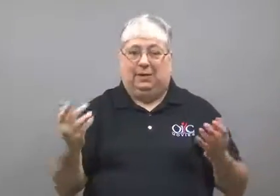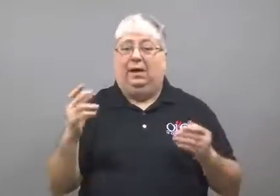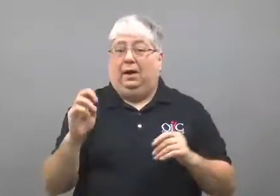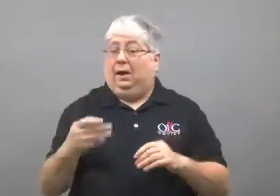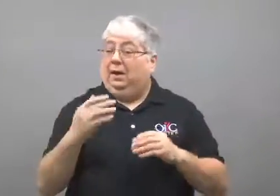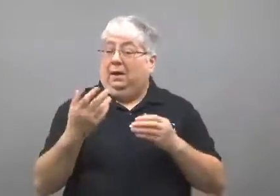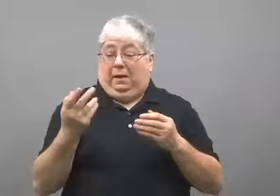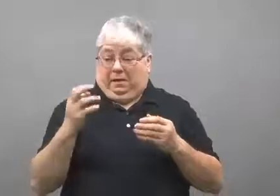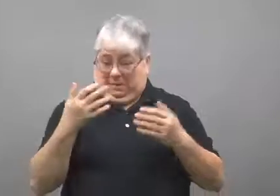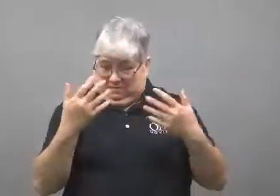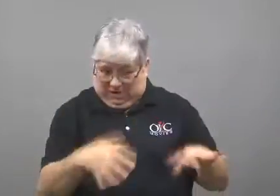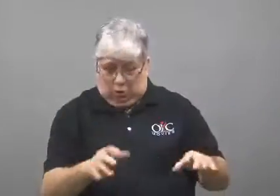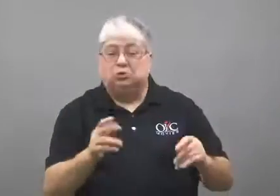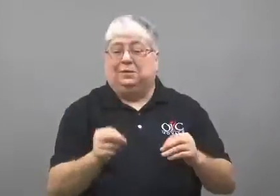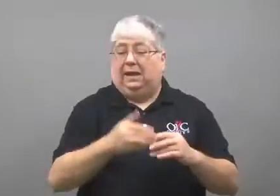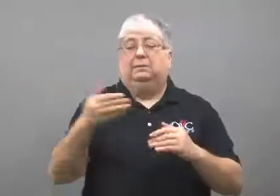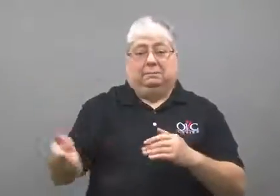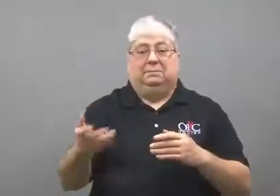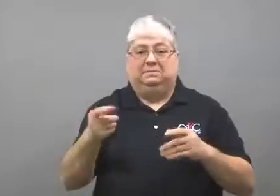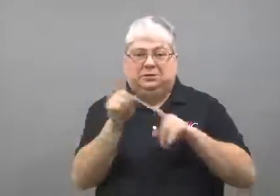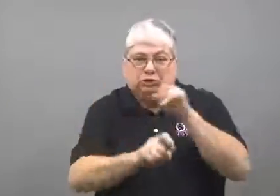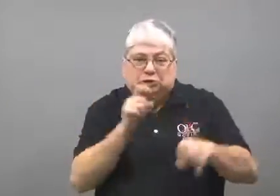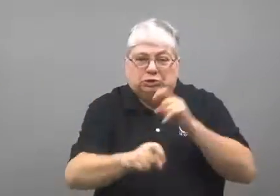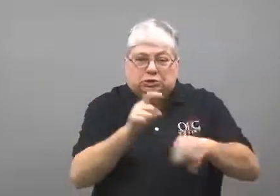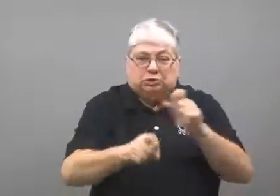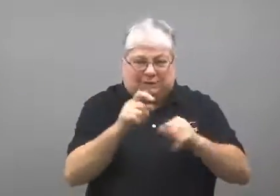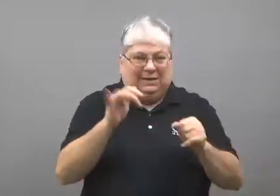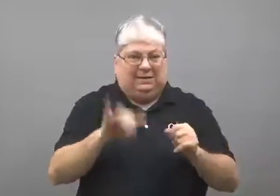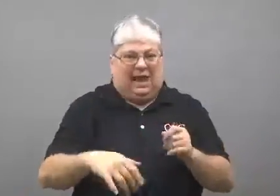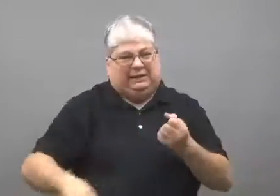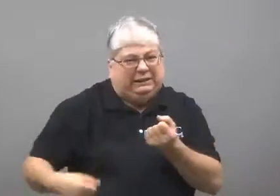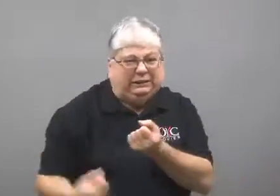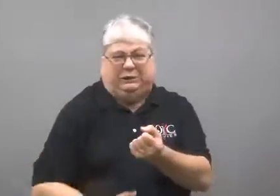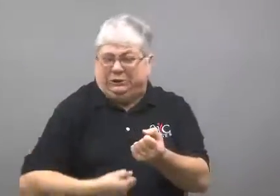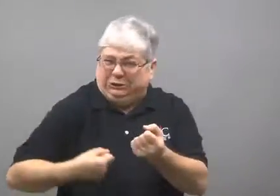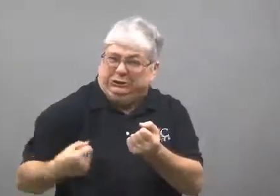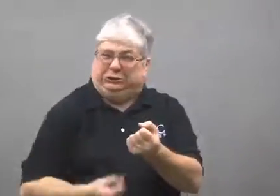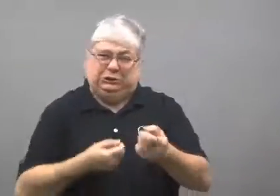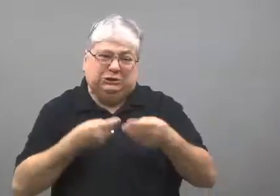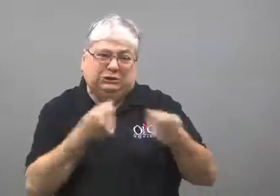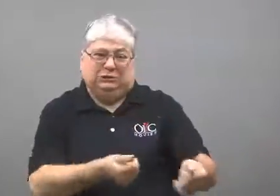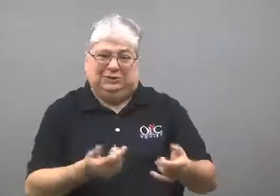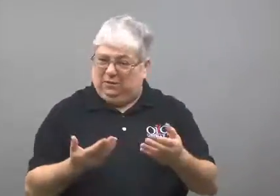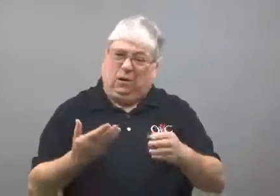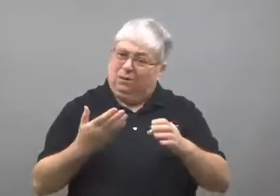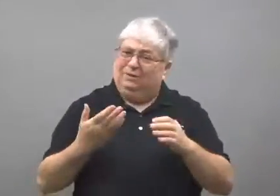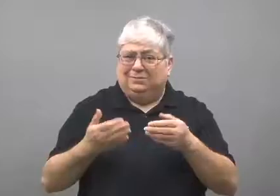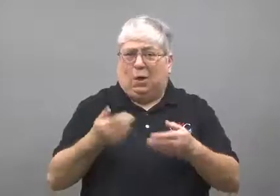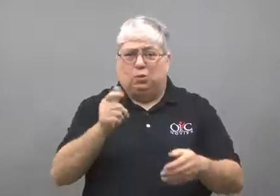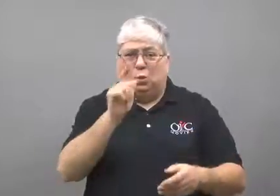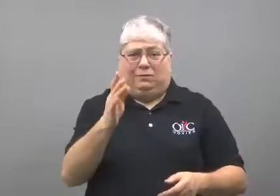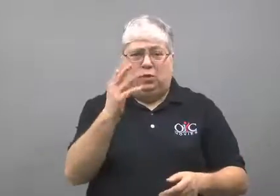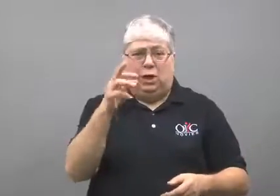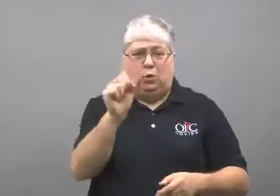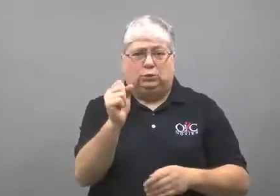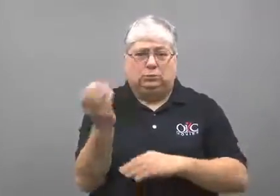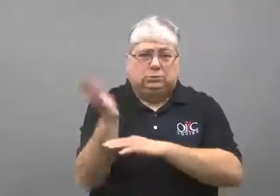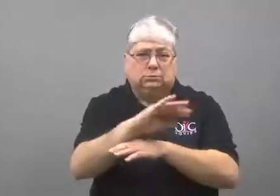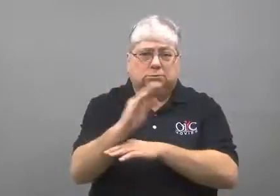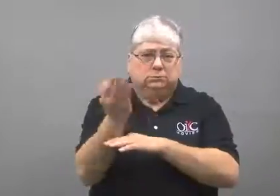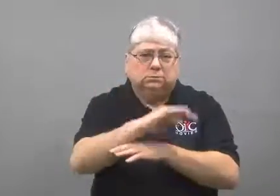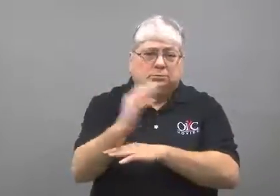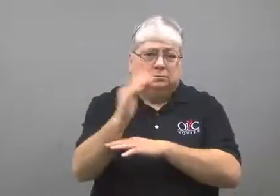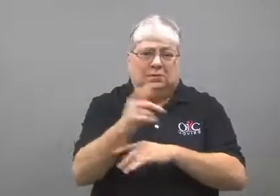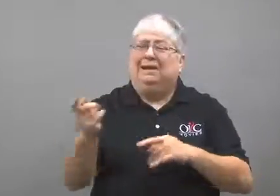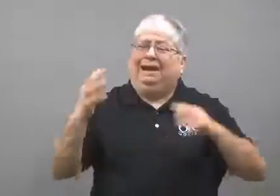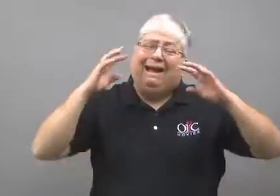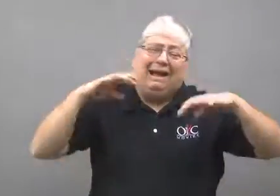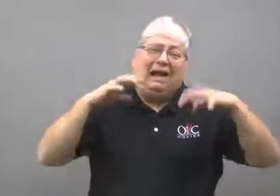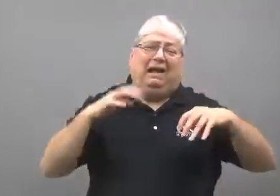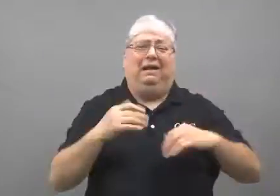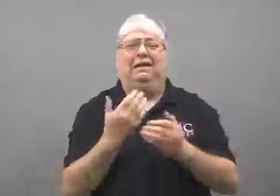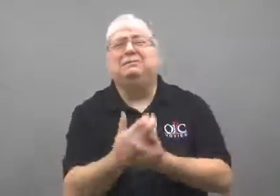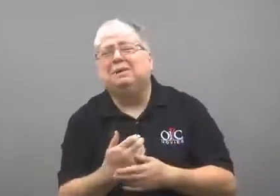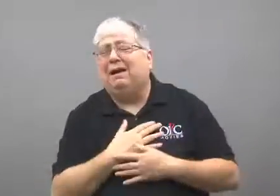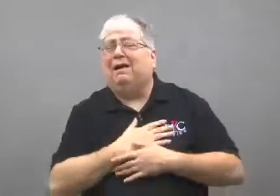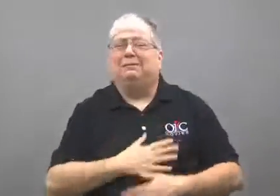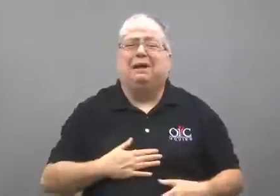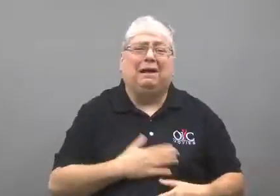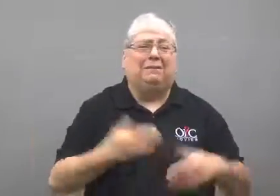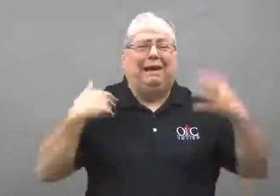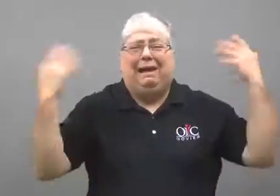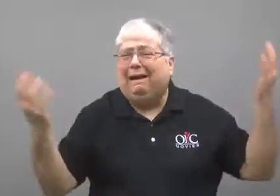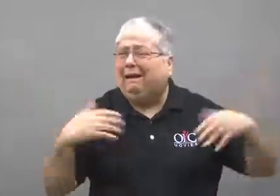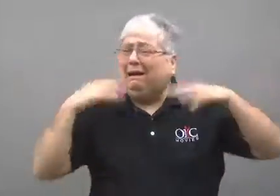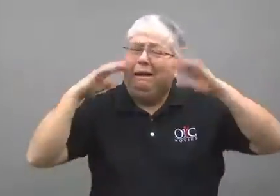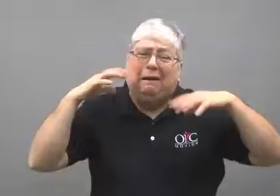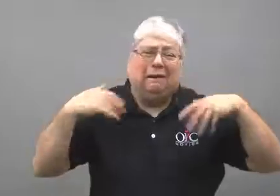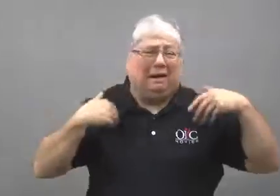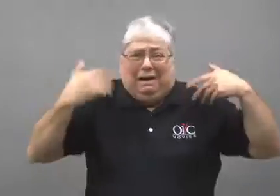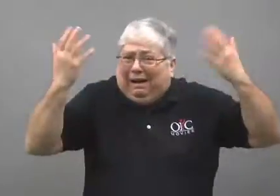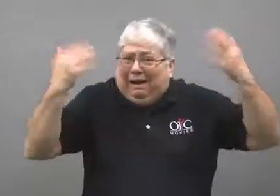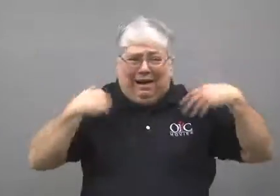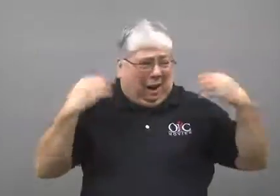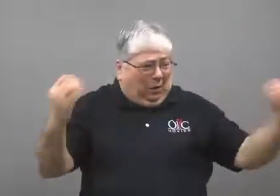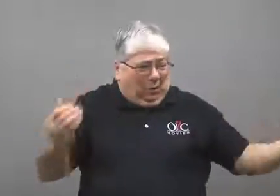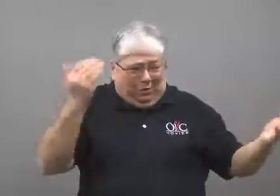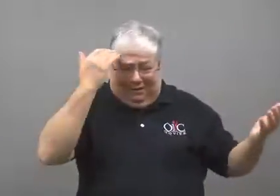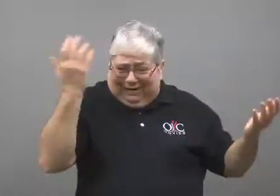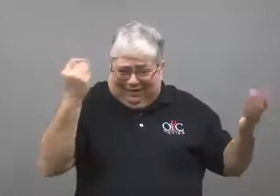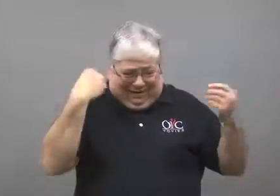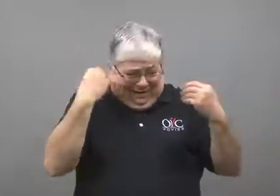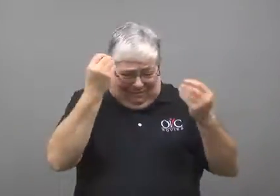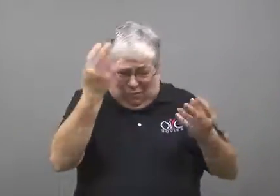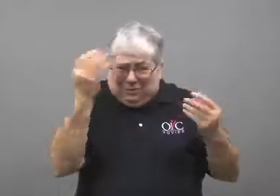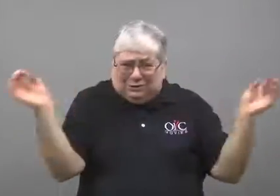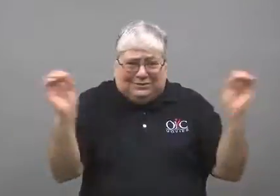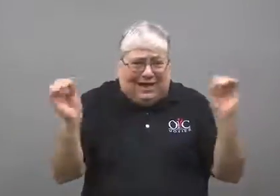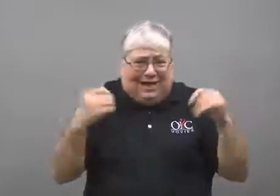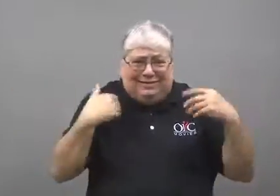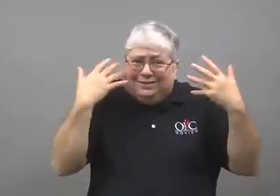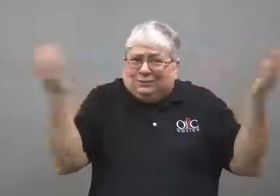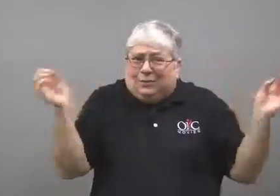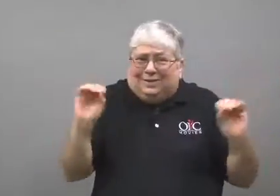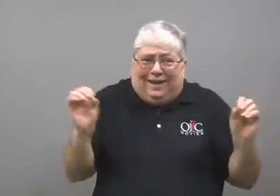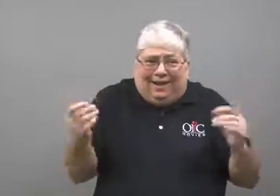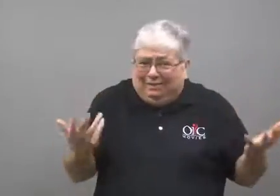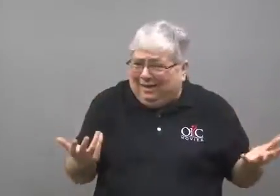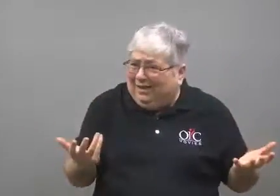After that, he was mercilessly interrogated for nearly 24 hours a day for several days.